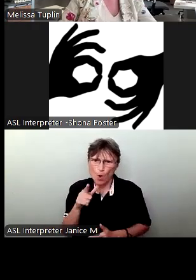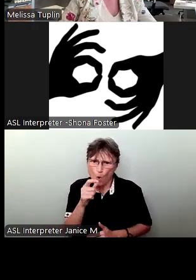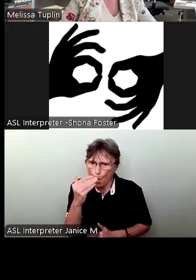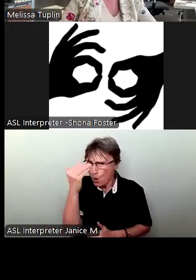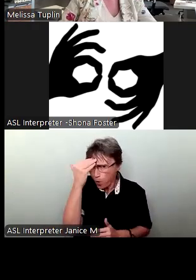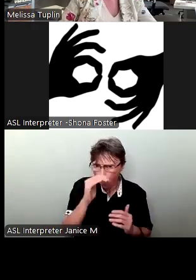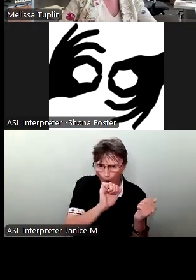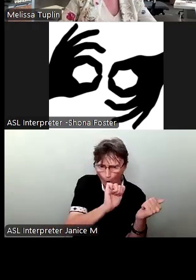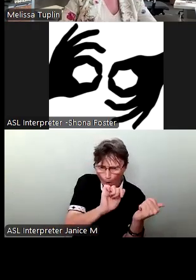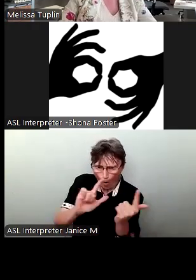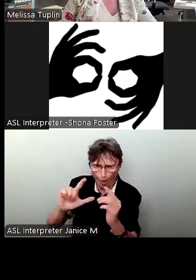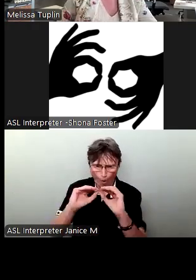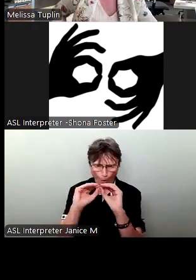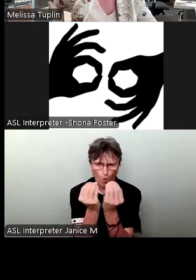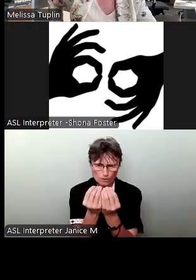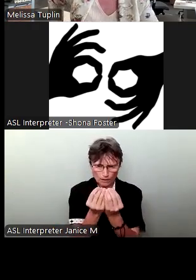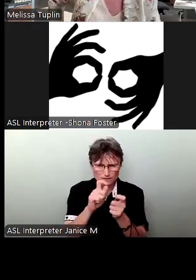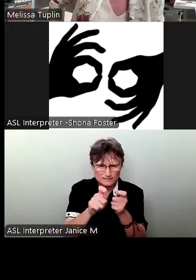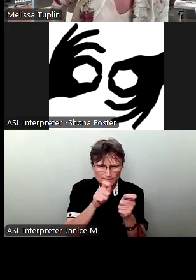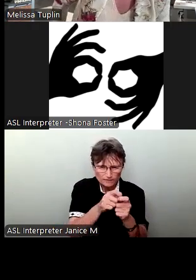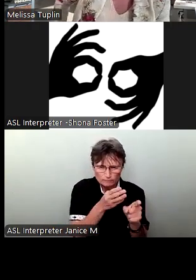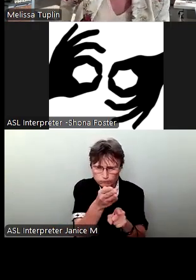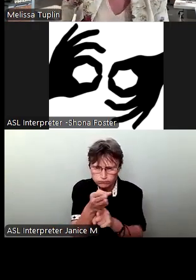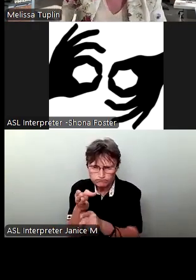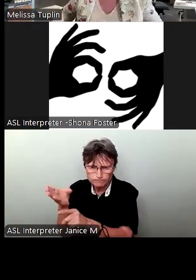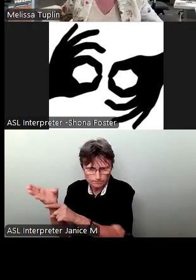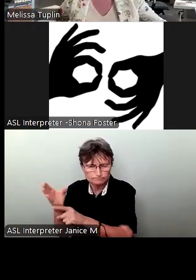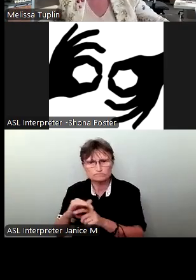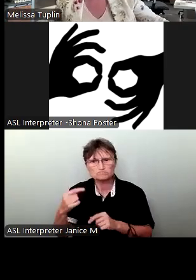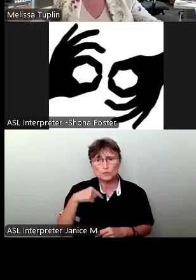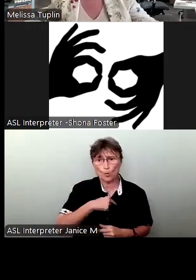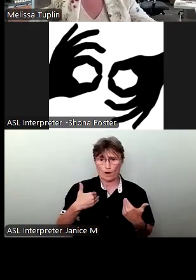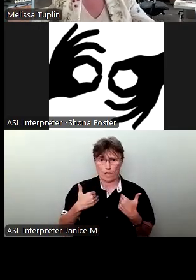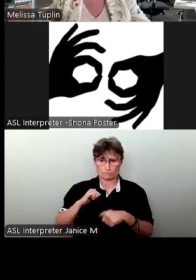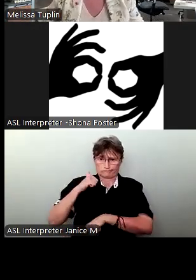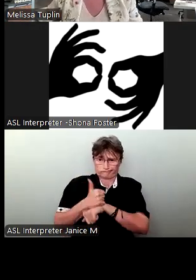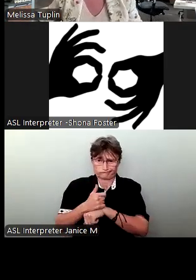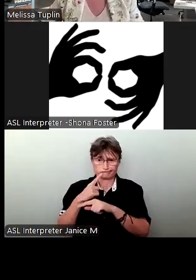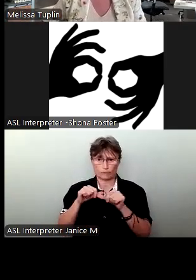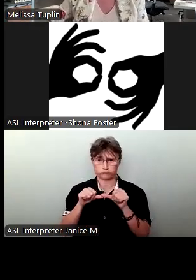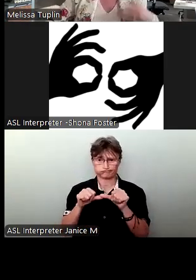in a stream, so the standing committee allows us to build and retain awareness of the organizations